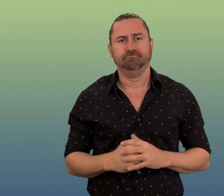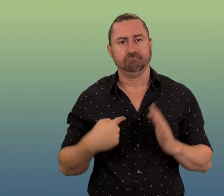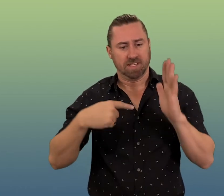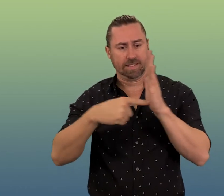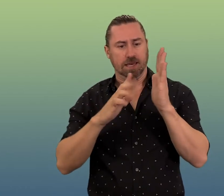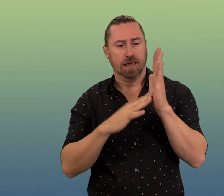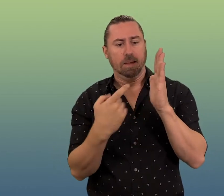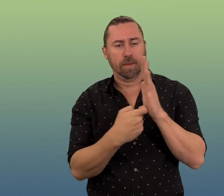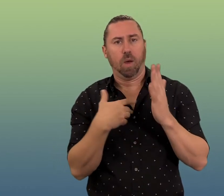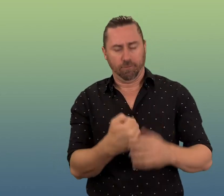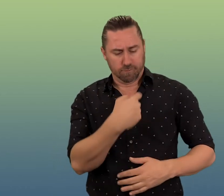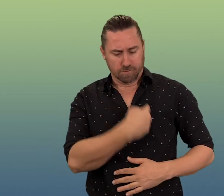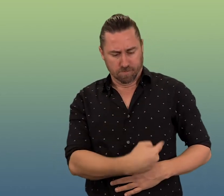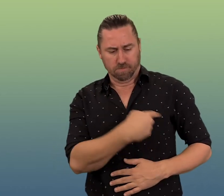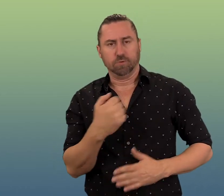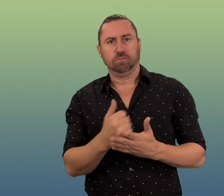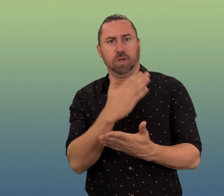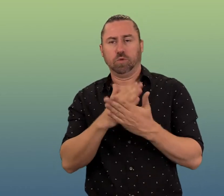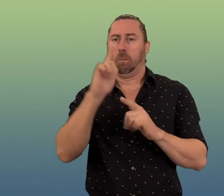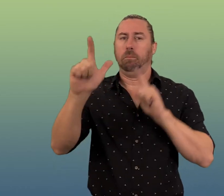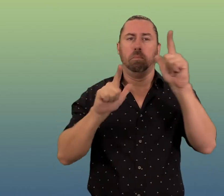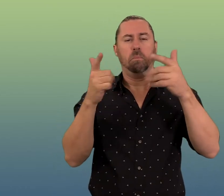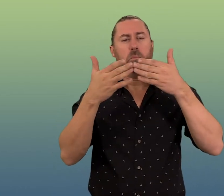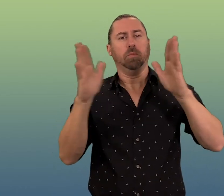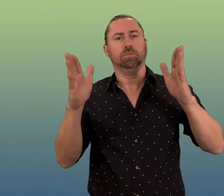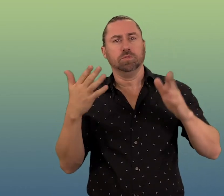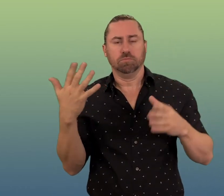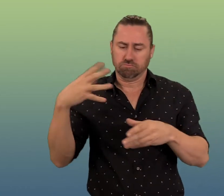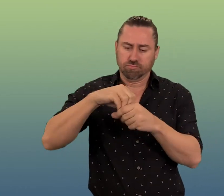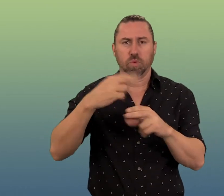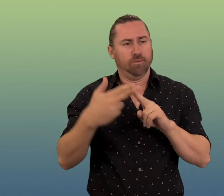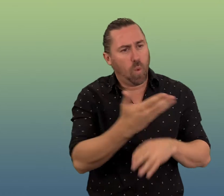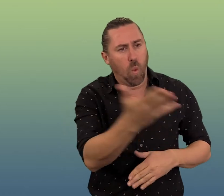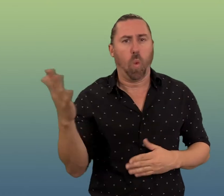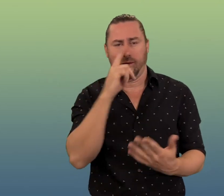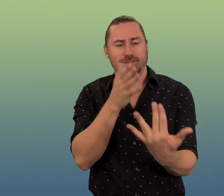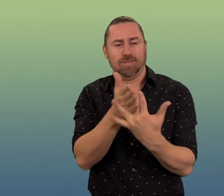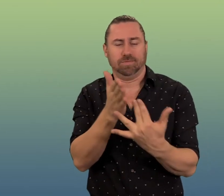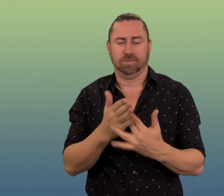TMR is committed to providing an inclusive public transport system to everyone.